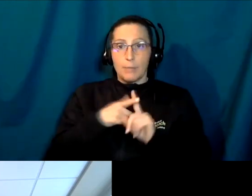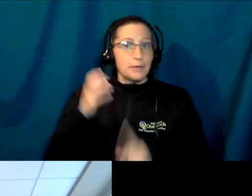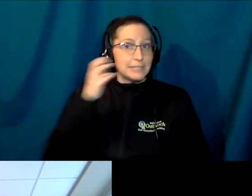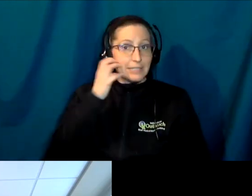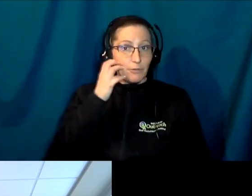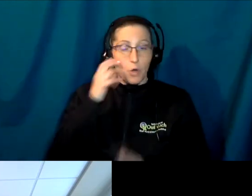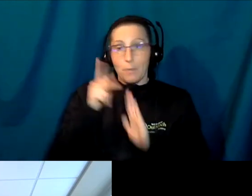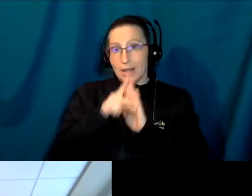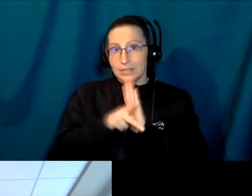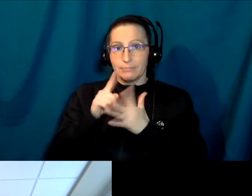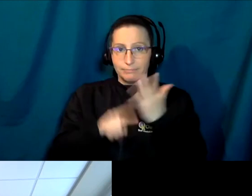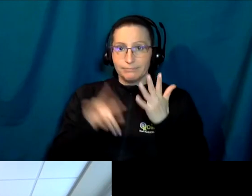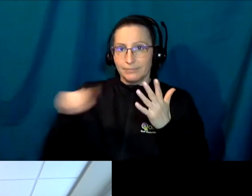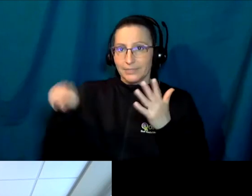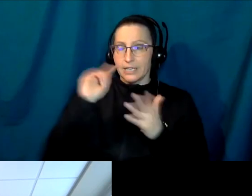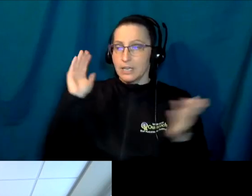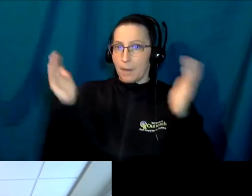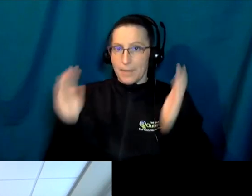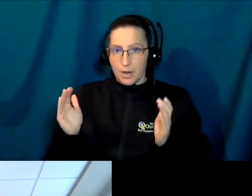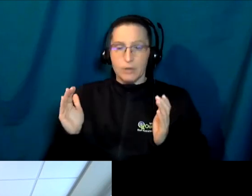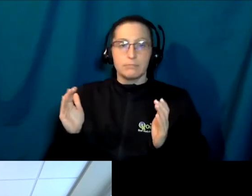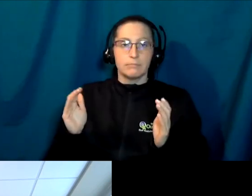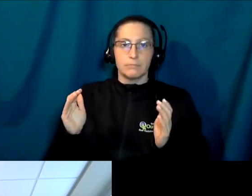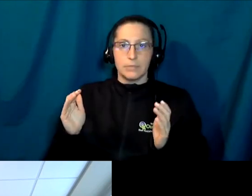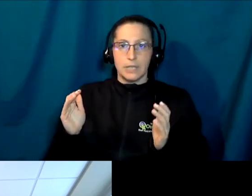so they can sort of compare and see what that cell phone policy looks like, Hey, you know what,